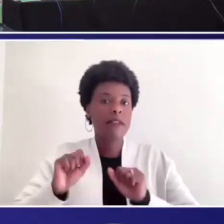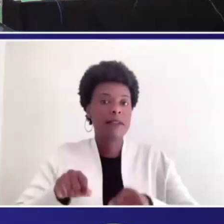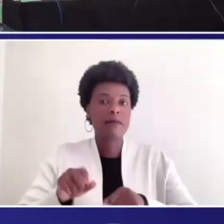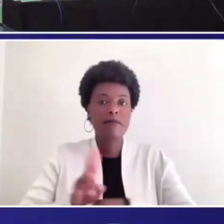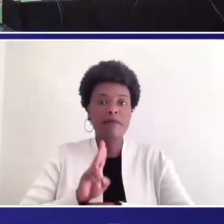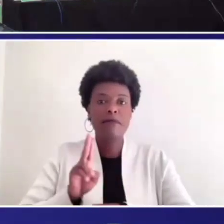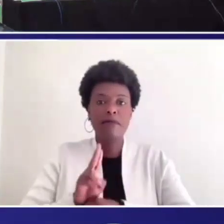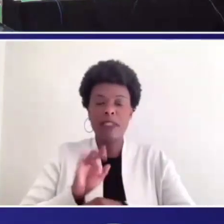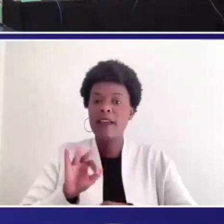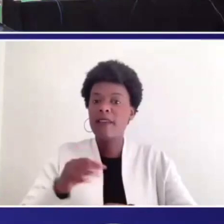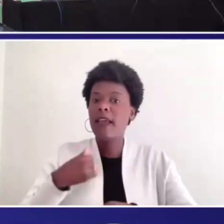criteria met. Alex Holt?